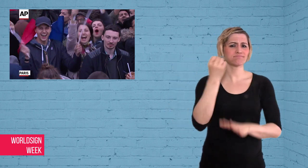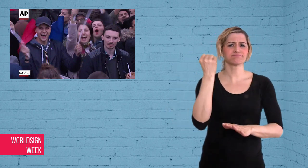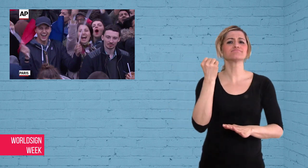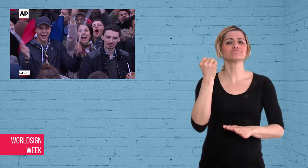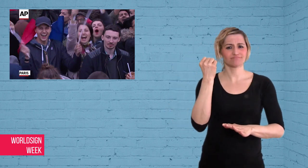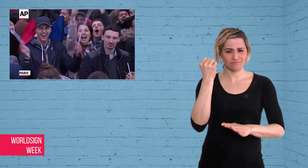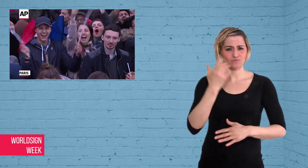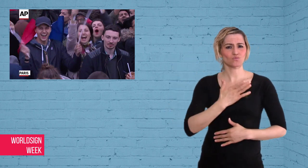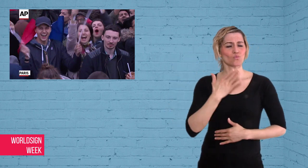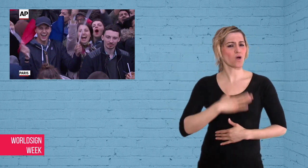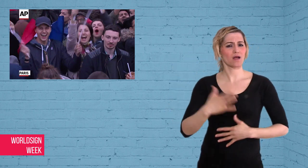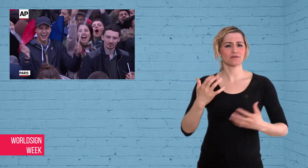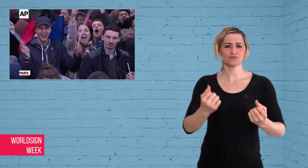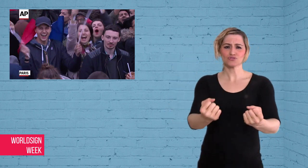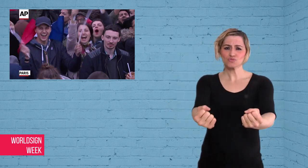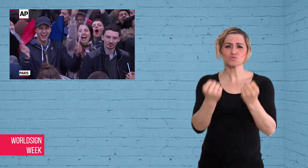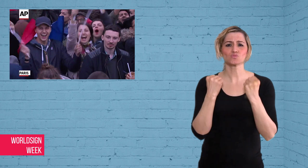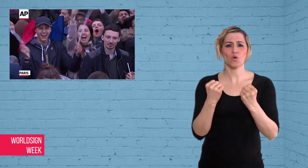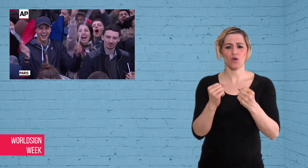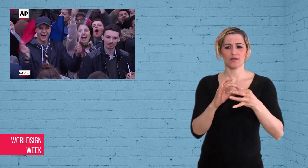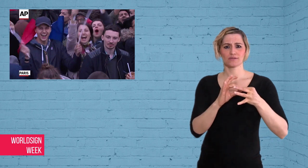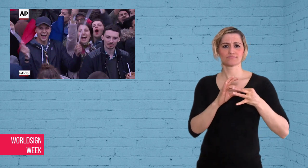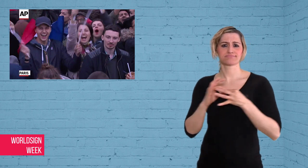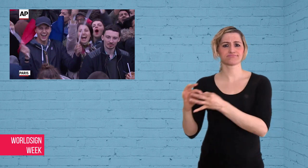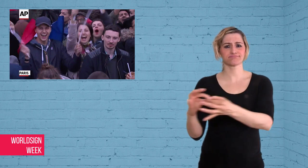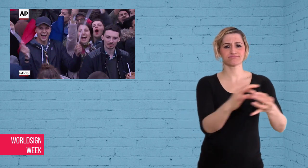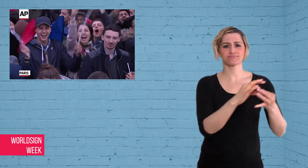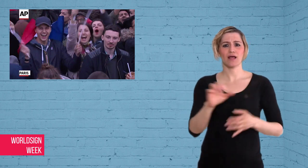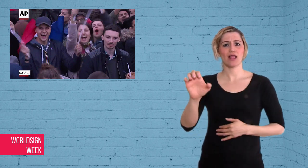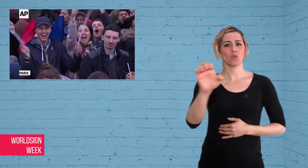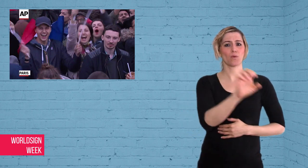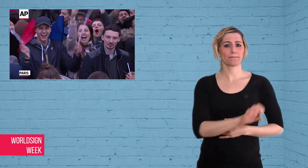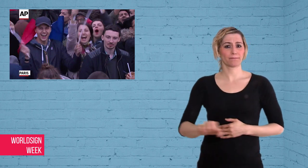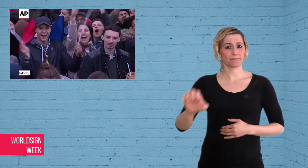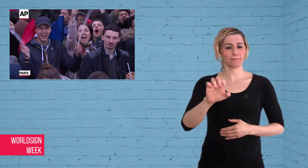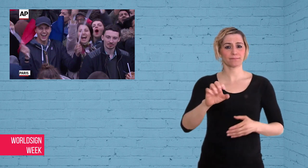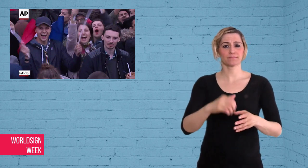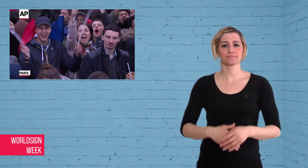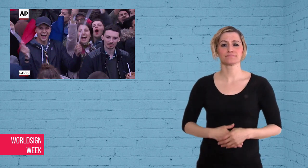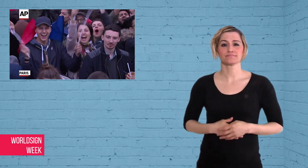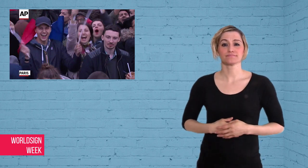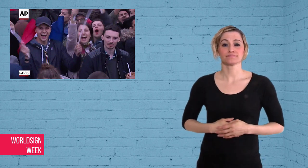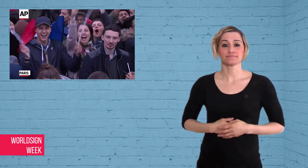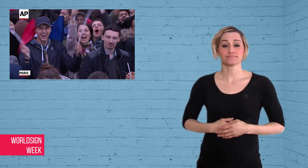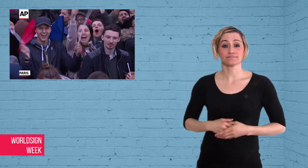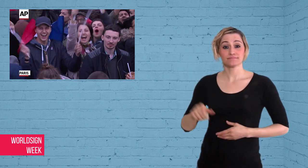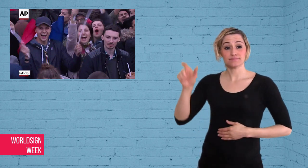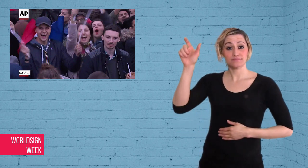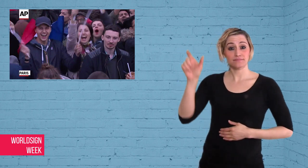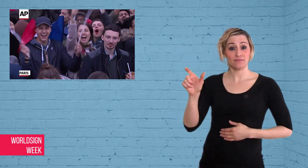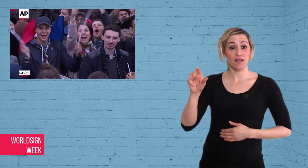public office before, said “everyone